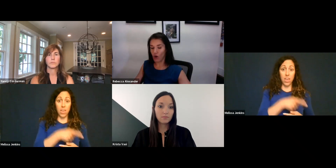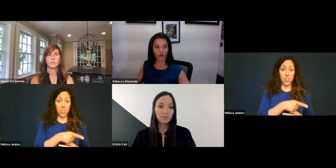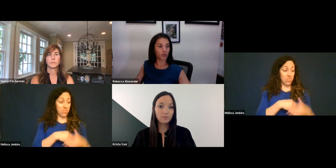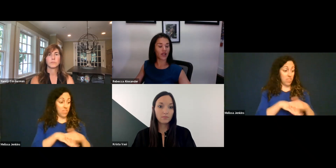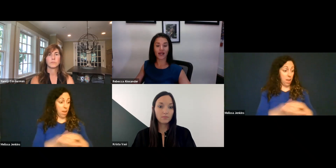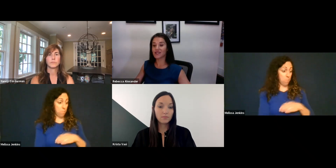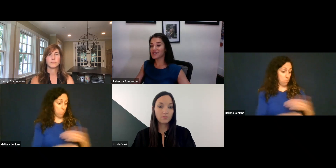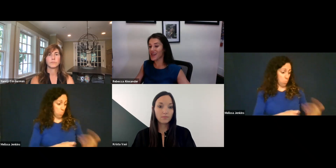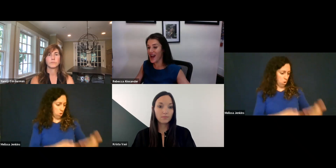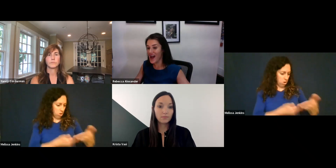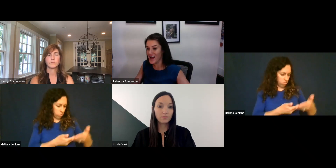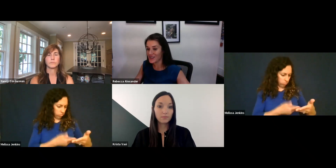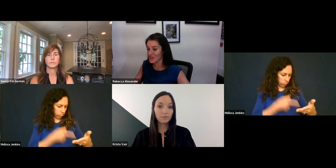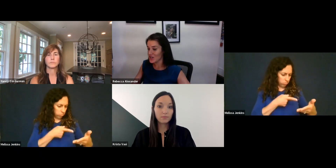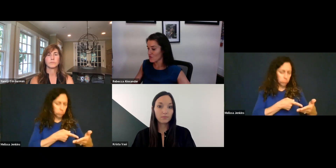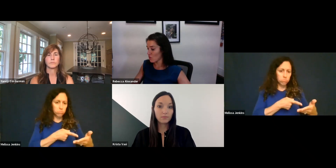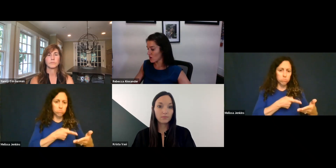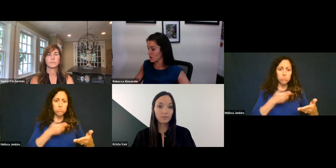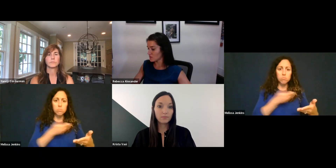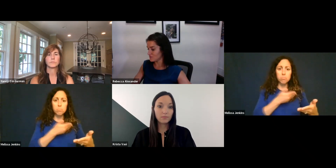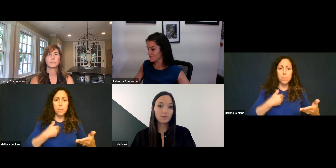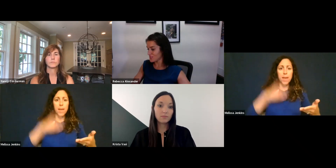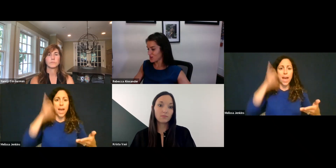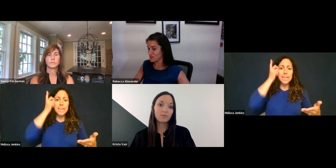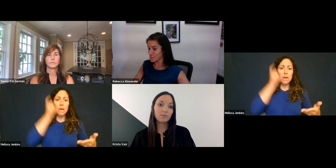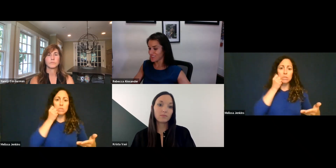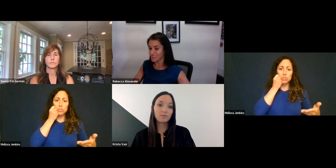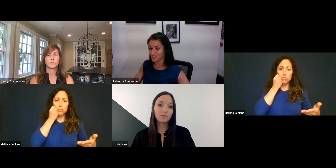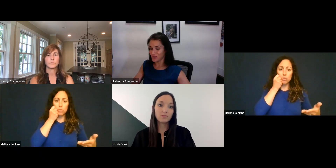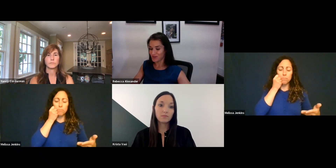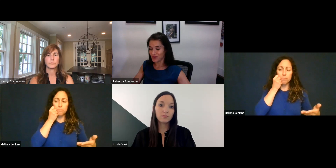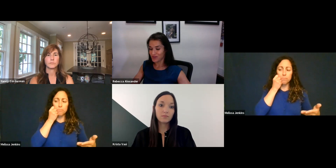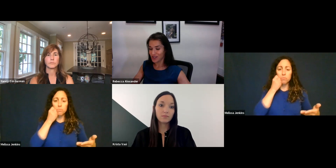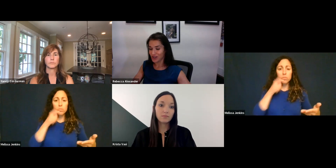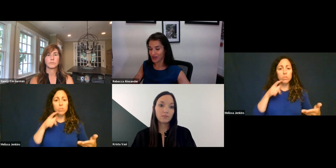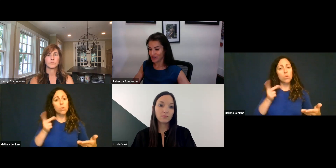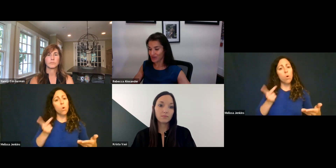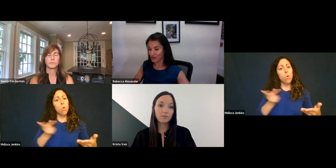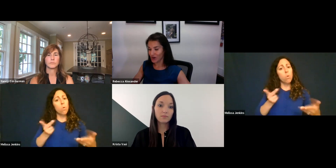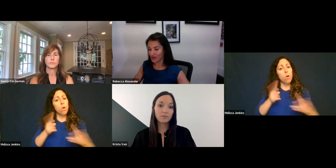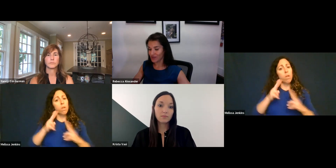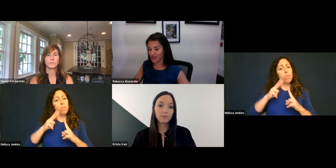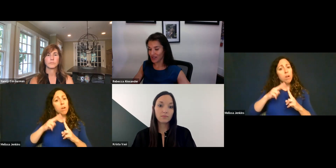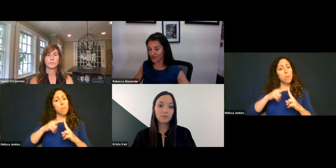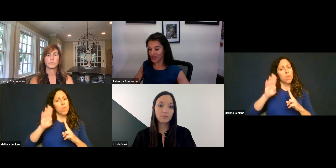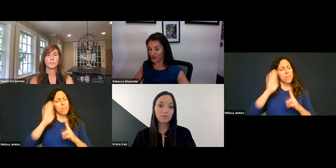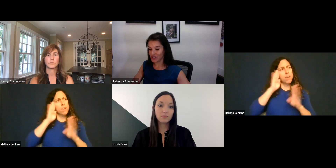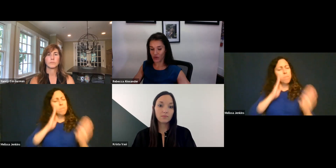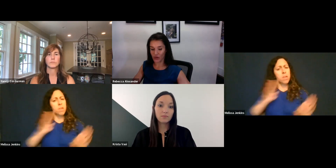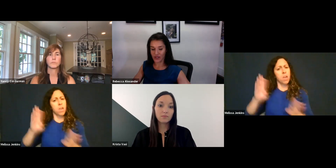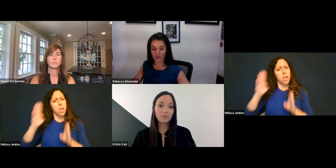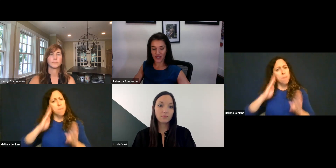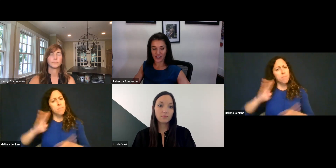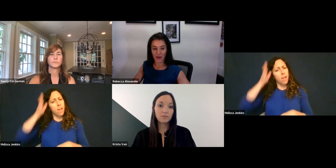All of the plans they had for this sort of figurative way of thinking of it, was going to be in Spain,